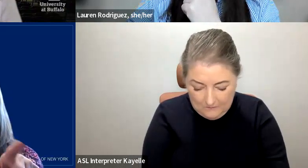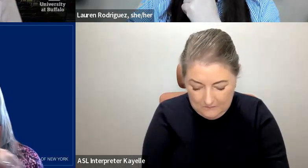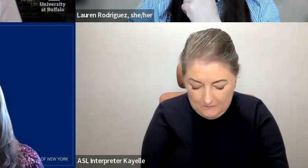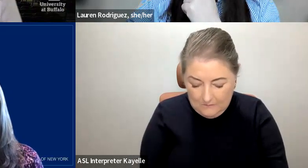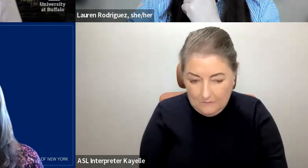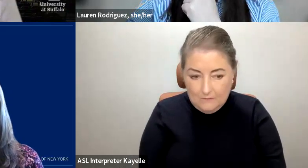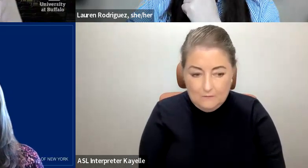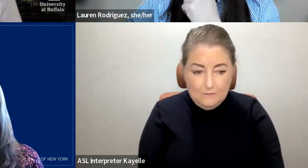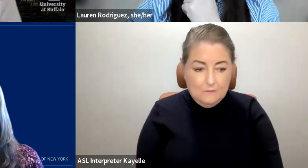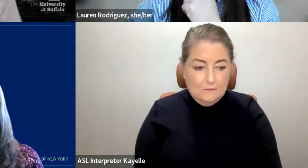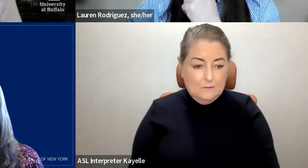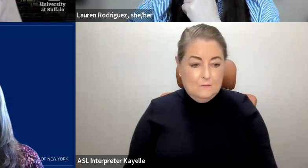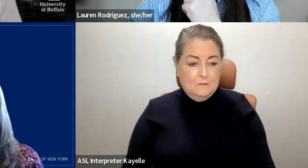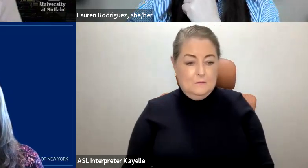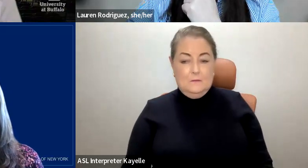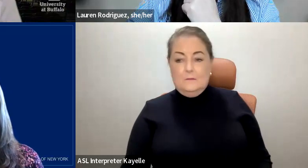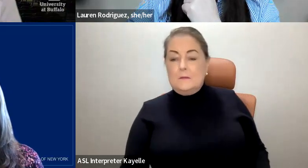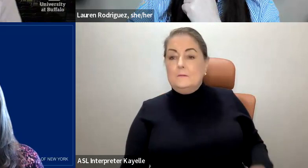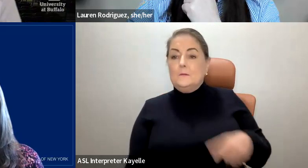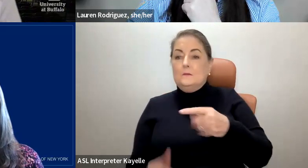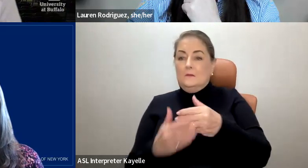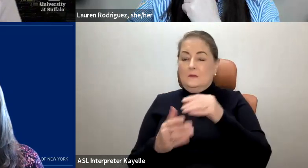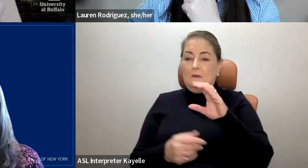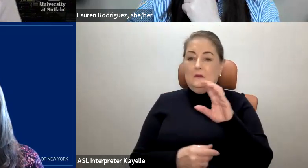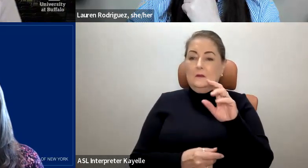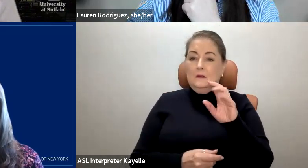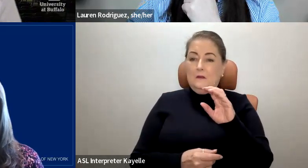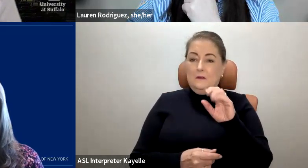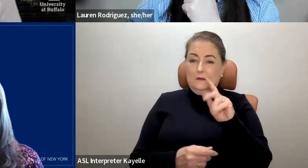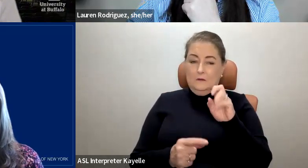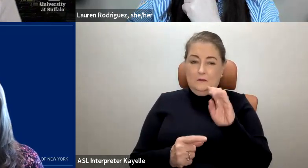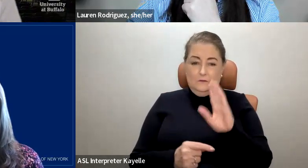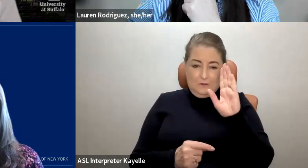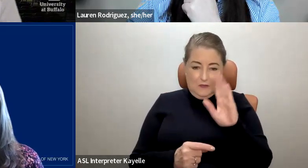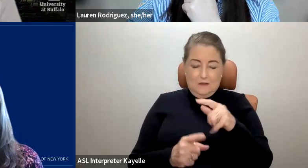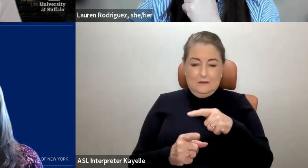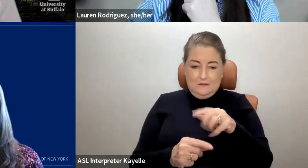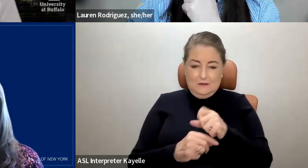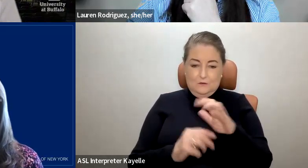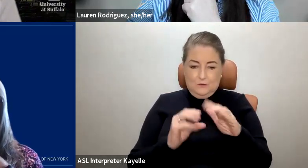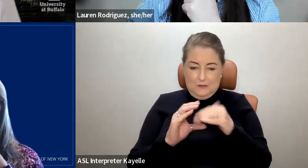that, I just want to say, Carrie, thank you for raising your hand. I've got your email address, and we'll reach out to